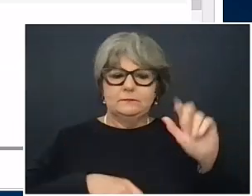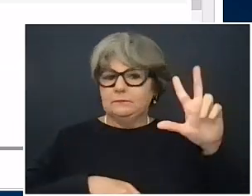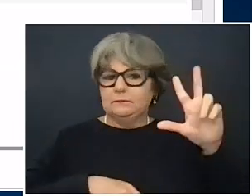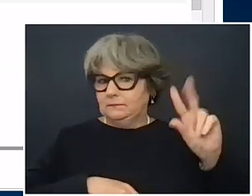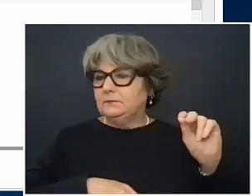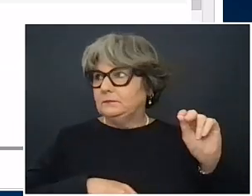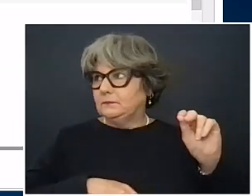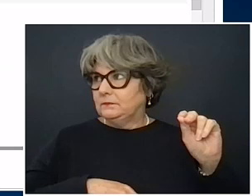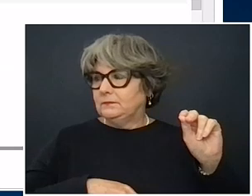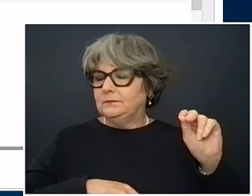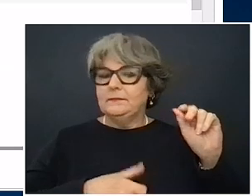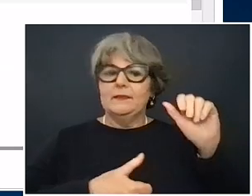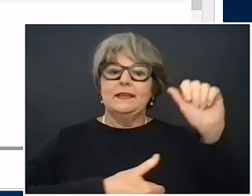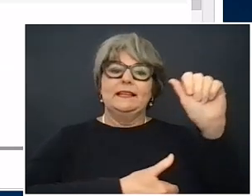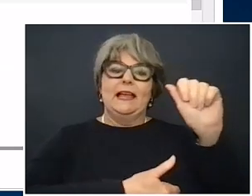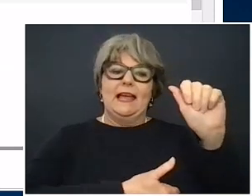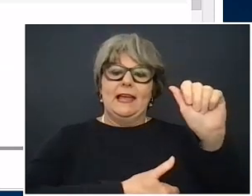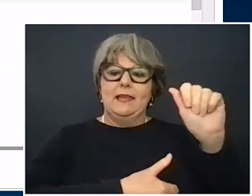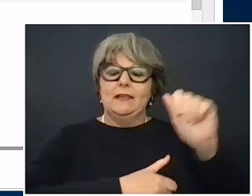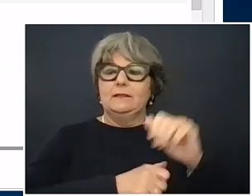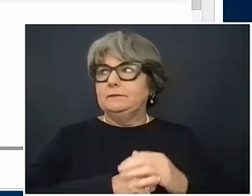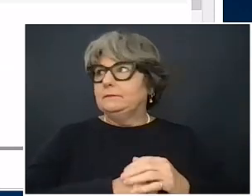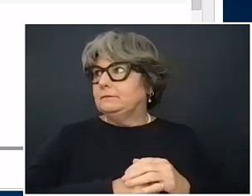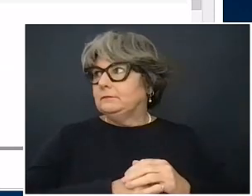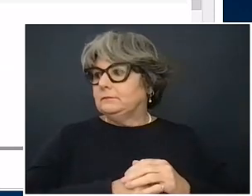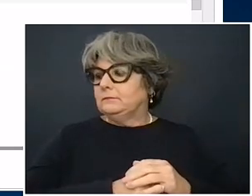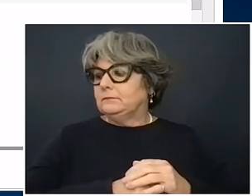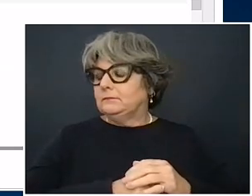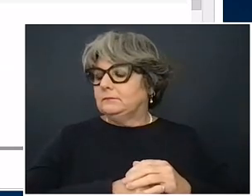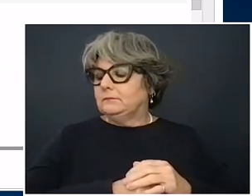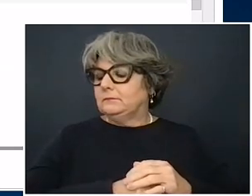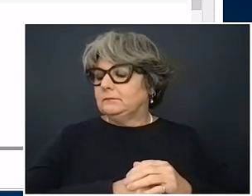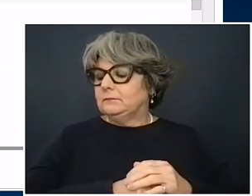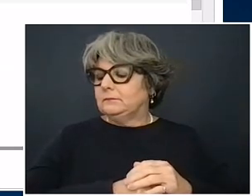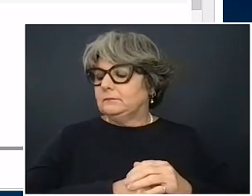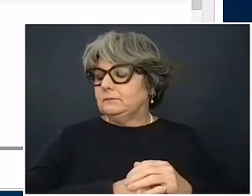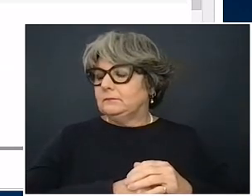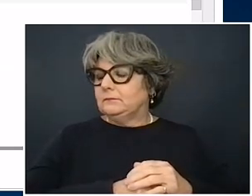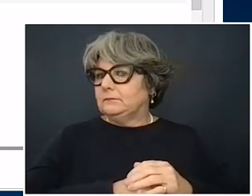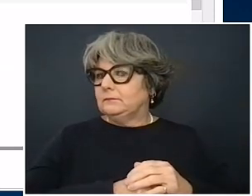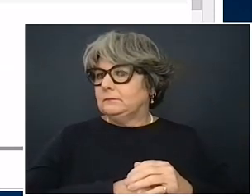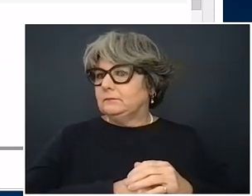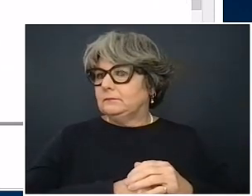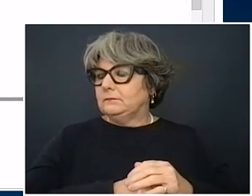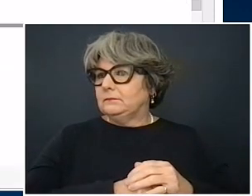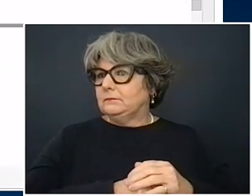here in (a), but then we- I think we can go